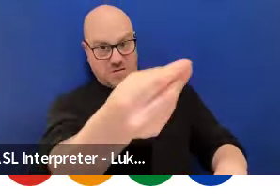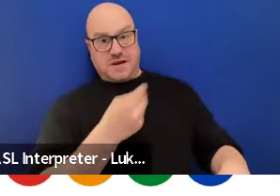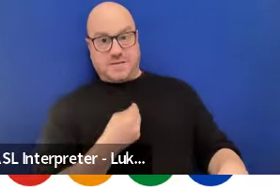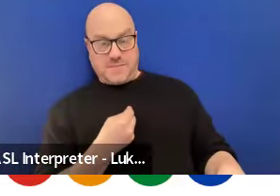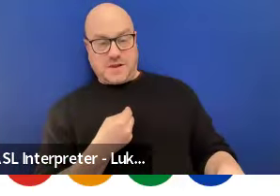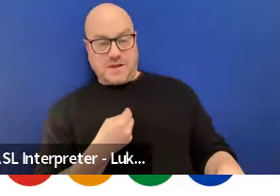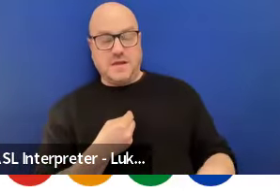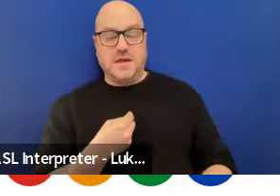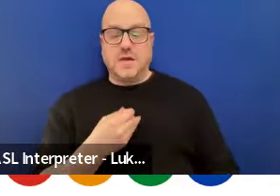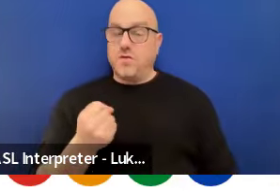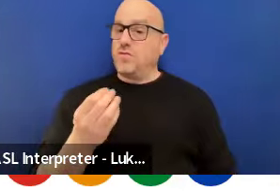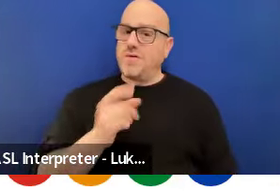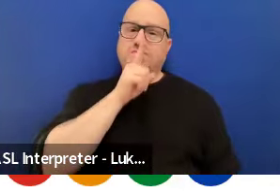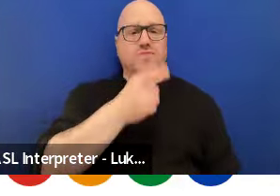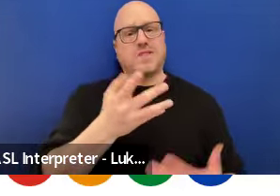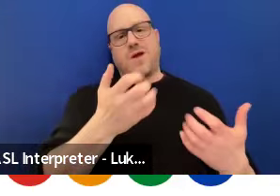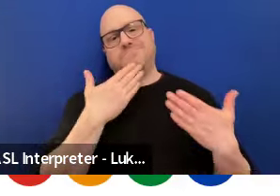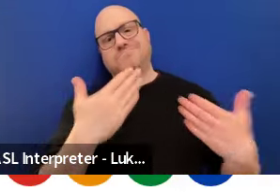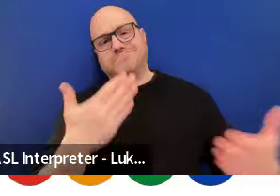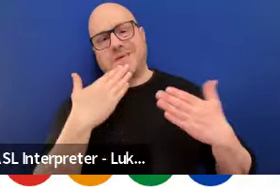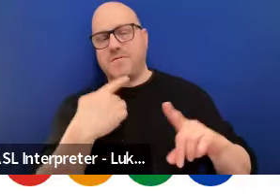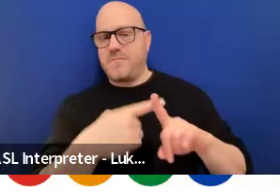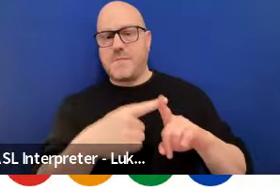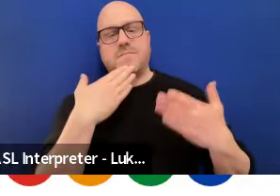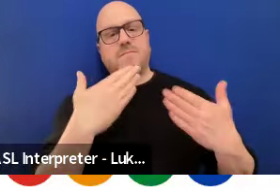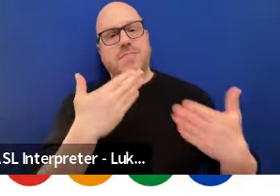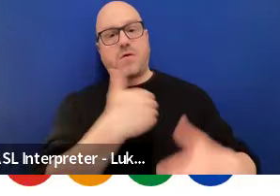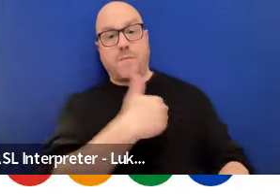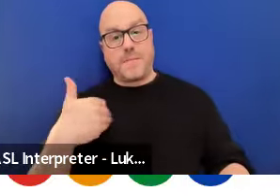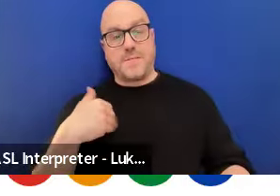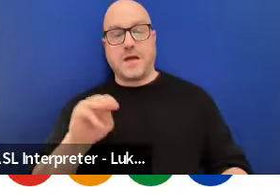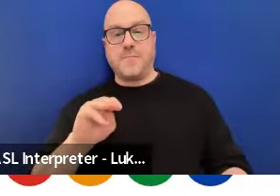TO ME ABOUT THREE OUR FOUR DAYS LATER AFTER THEY TOOK IT BACK FROM LOST AND FOUND AND ALL OF THAT.